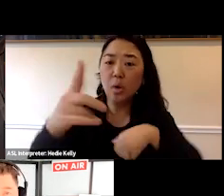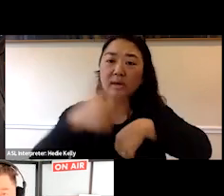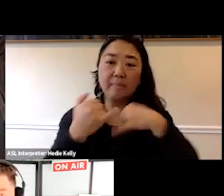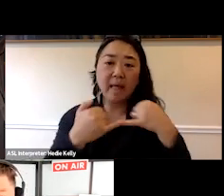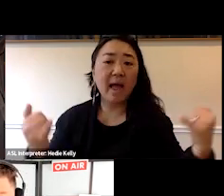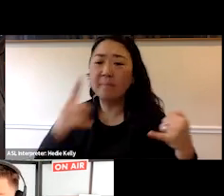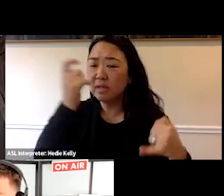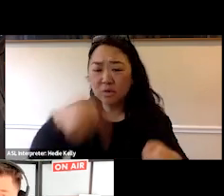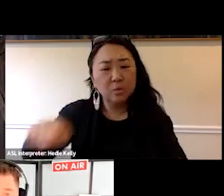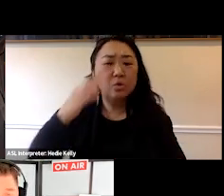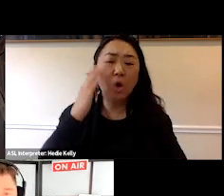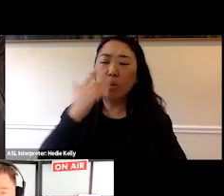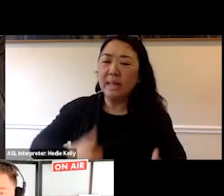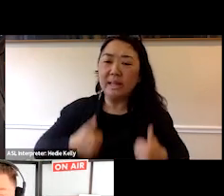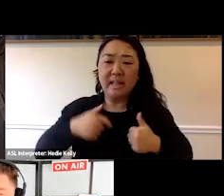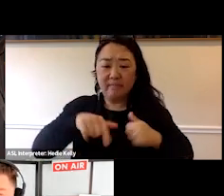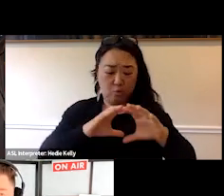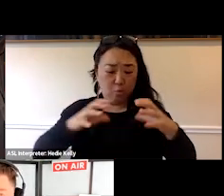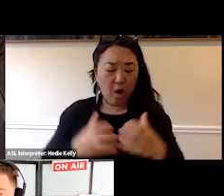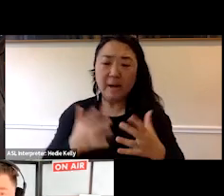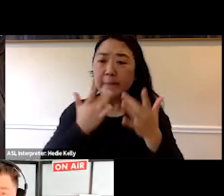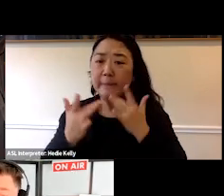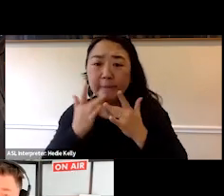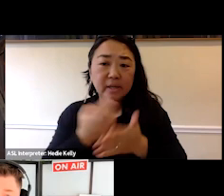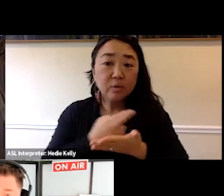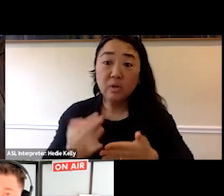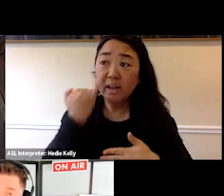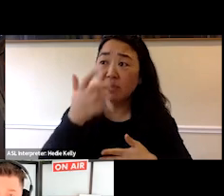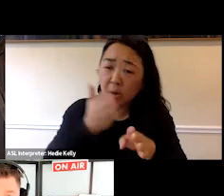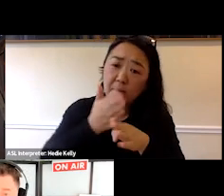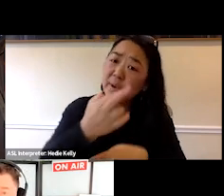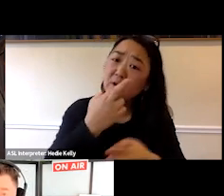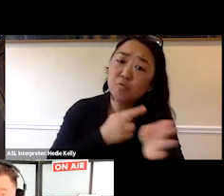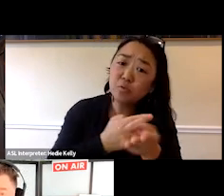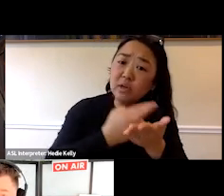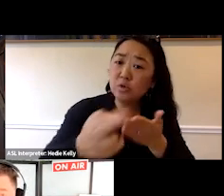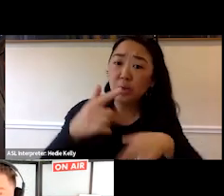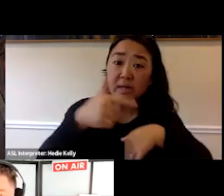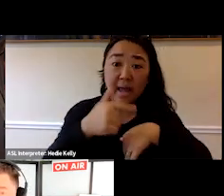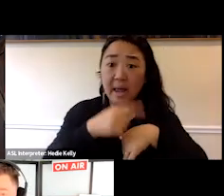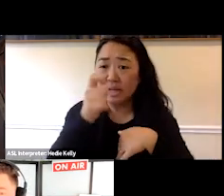of scarce resources, and if your main resource is time and you don't have a lot of it because you're doing so much great work and service